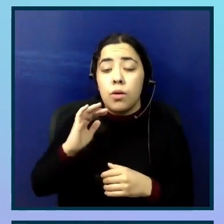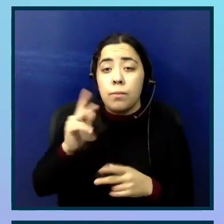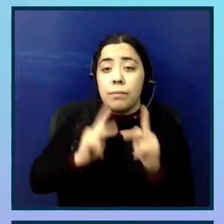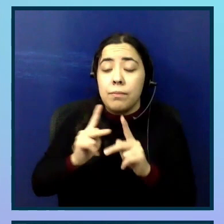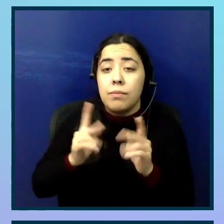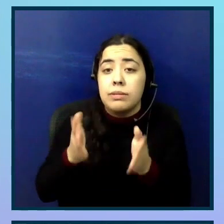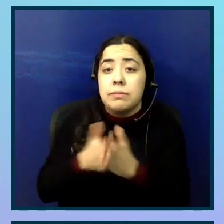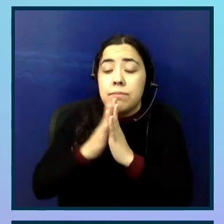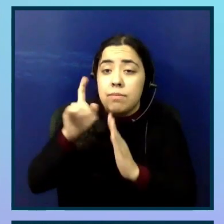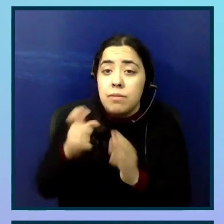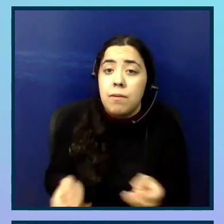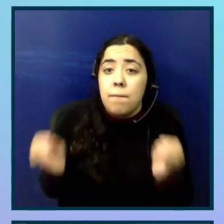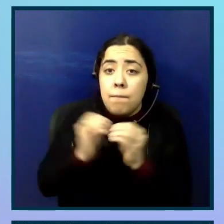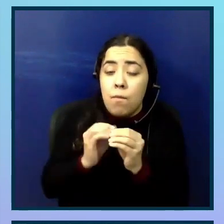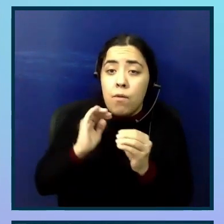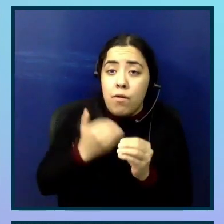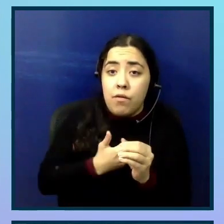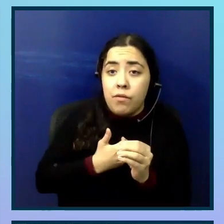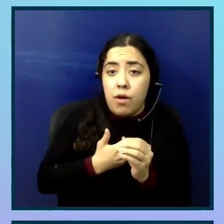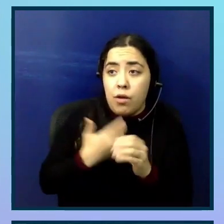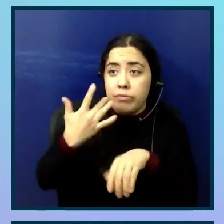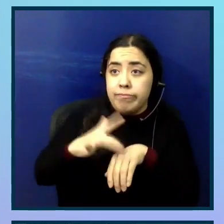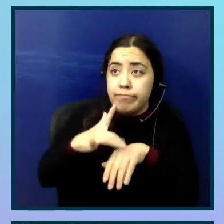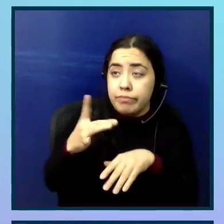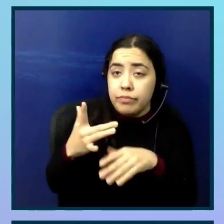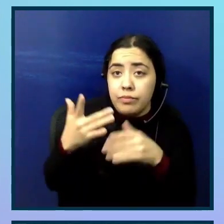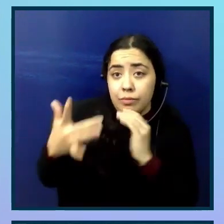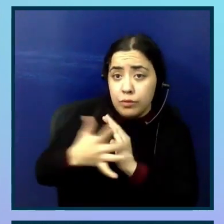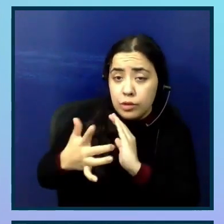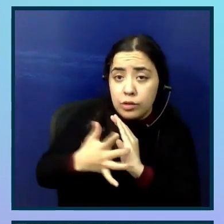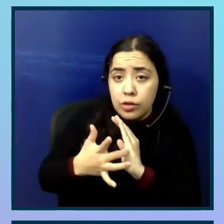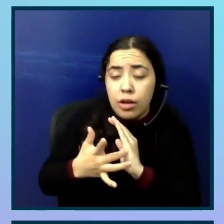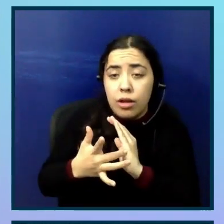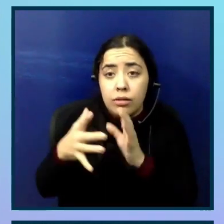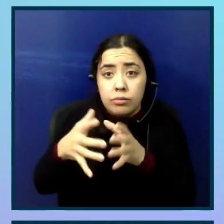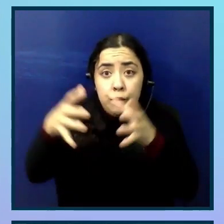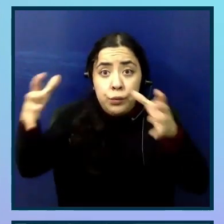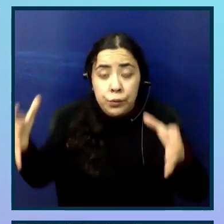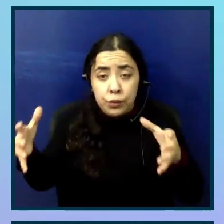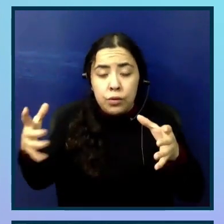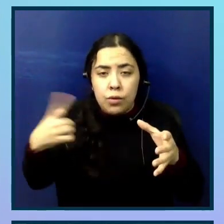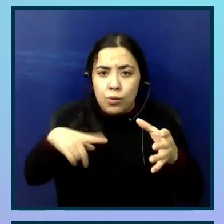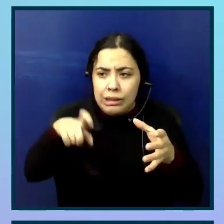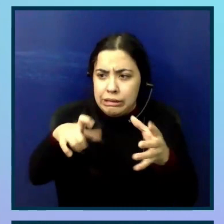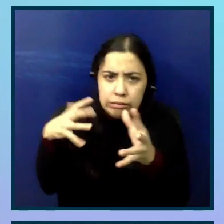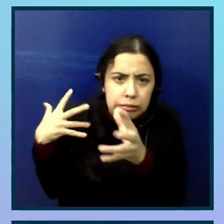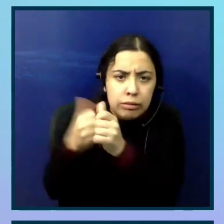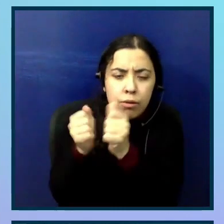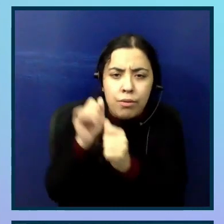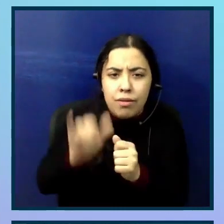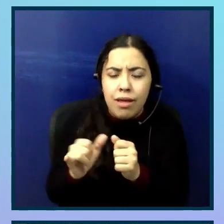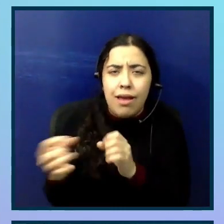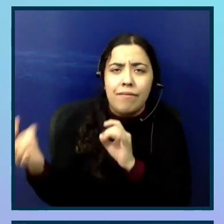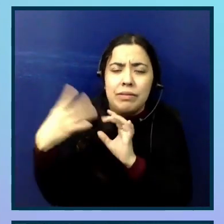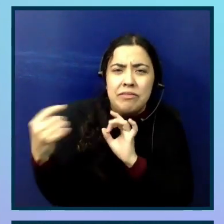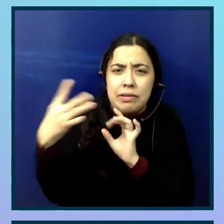We spent a lot of time speaking to teams about the issue. We were getting a lot of feedback from our customers around it. And the first thing we learned was